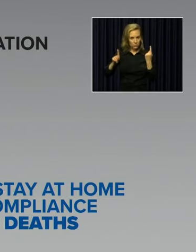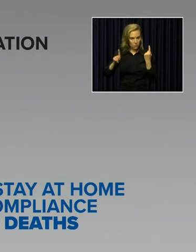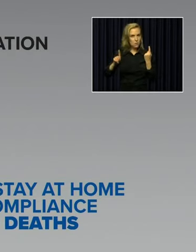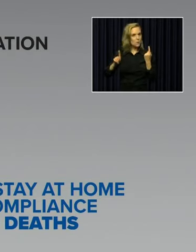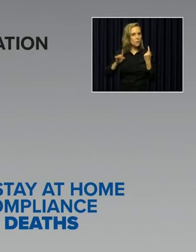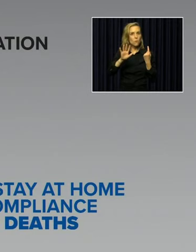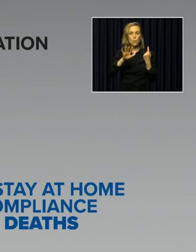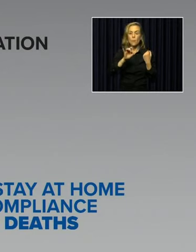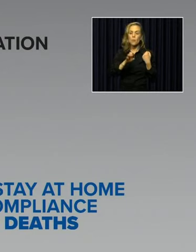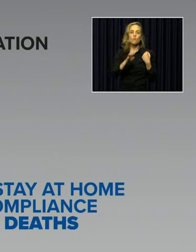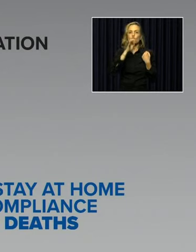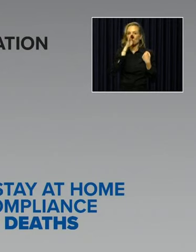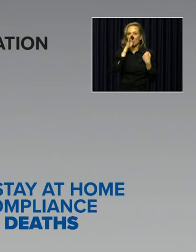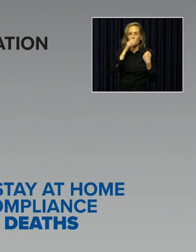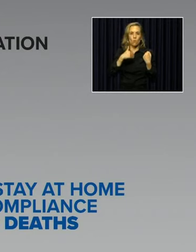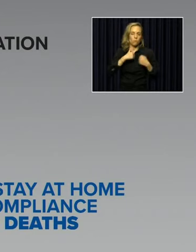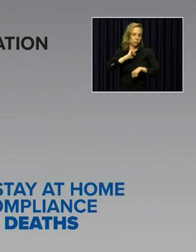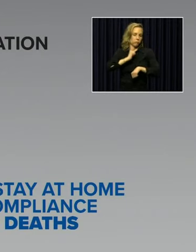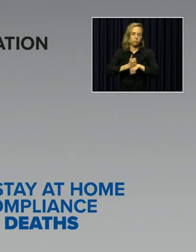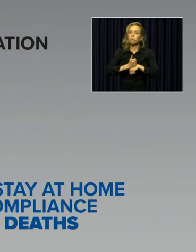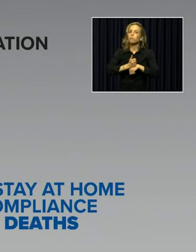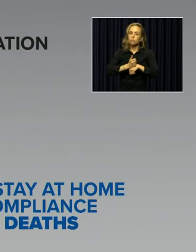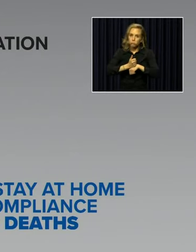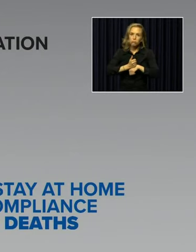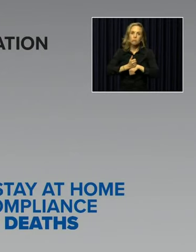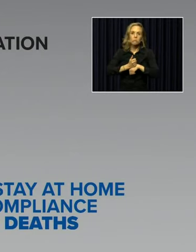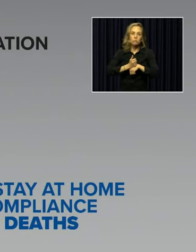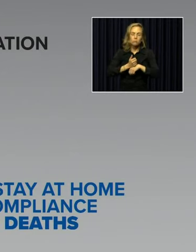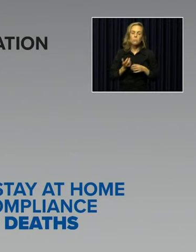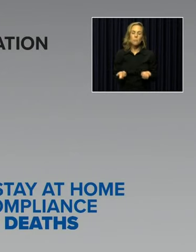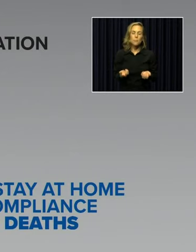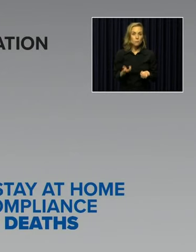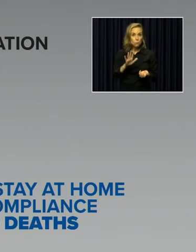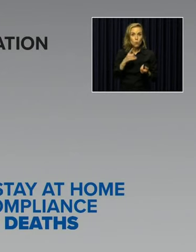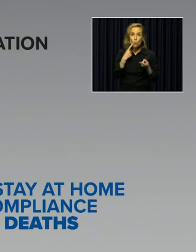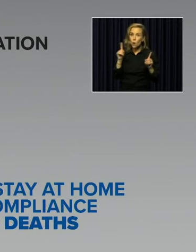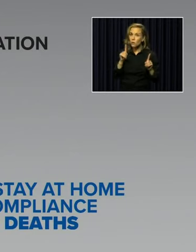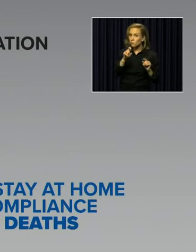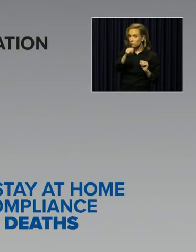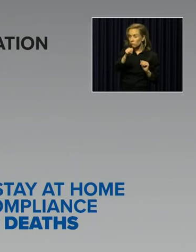LOOK AT THAT DOWNWARD TREND AND